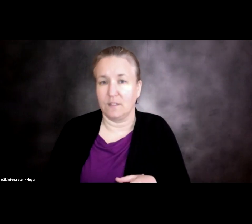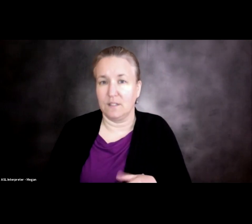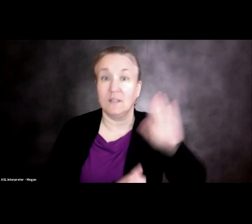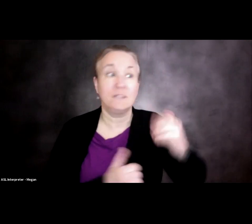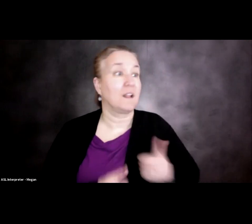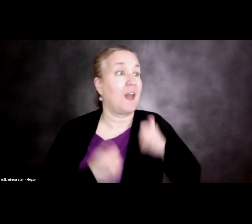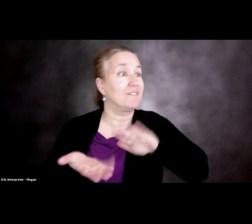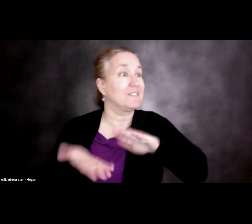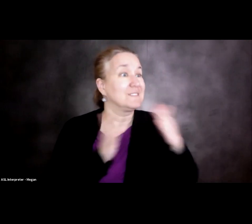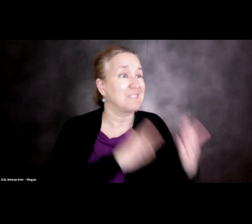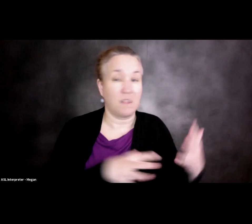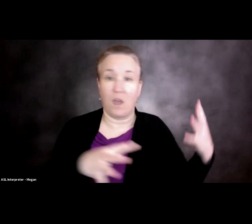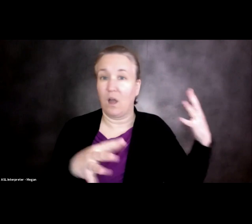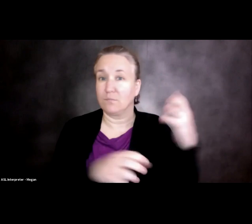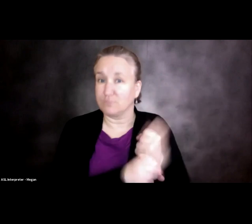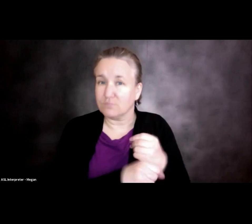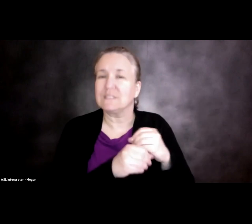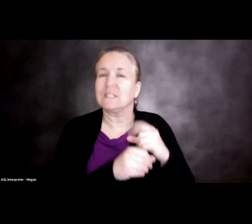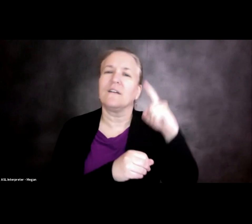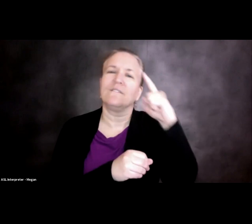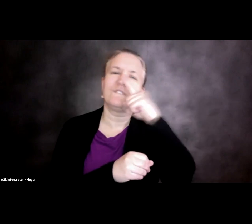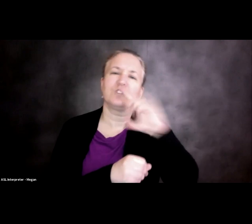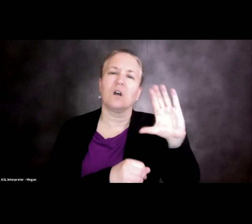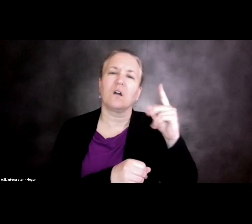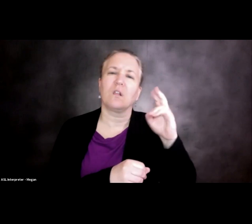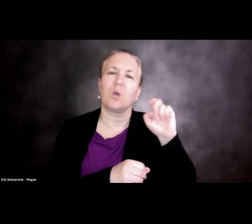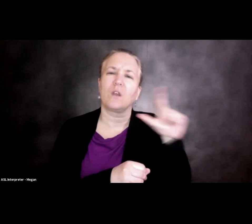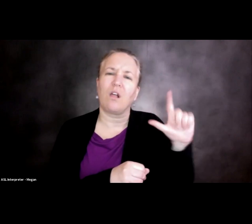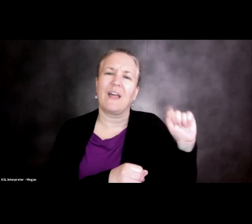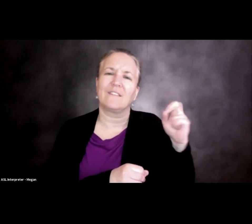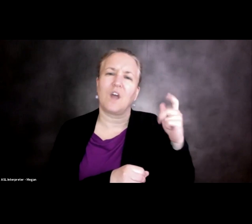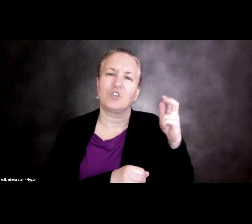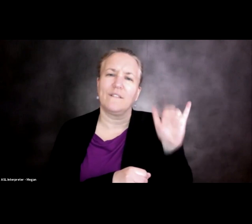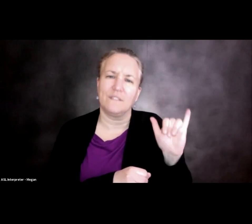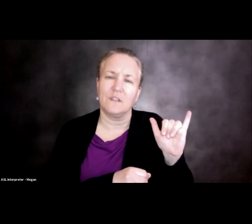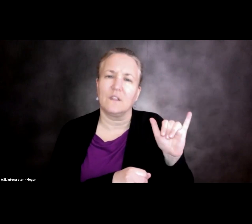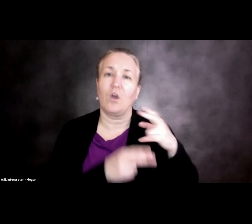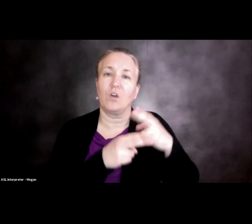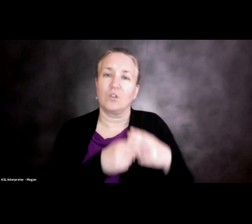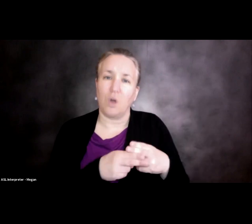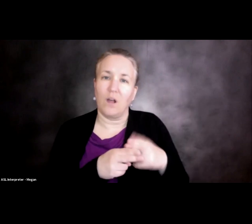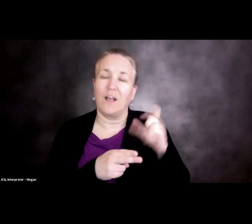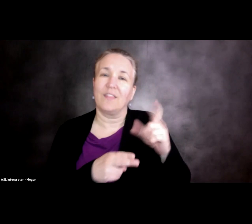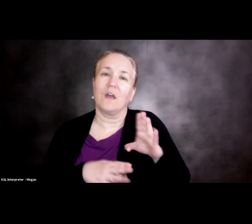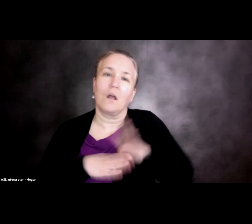are then summarized in a fictional colonial ethnography entitled, The Pacification of the Primitive